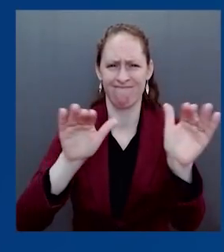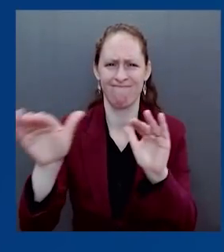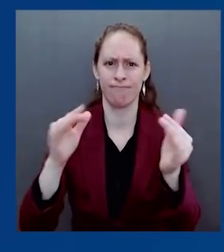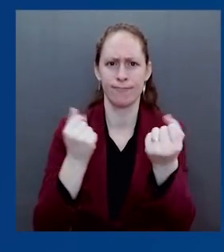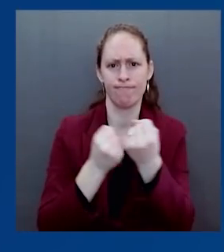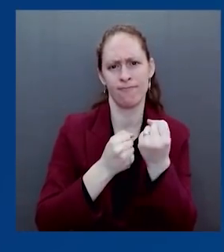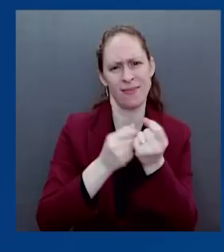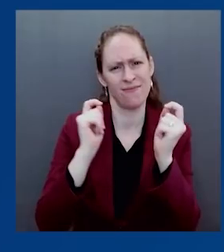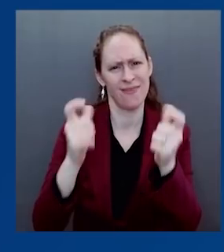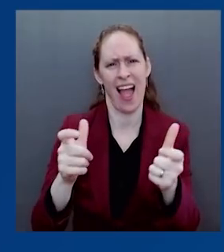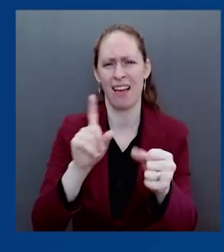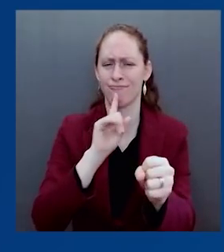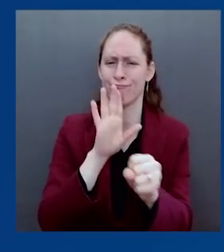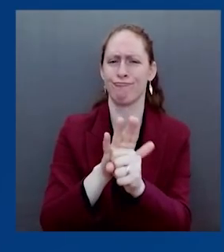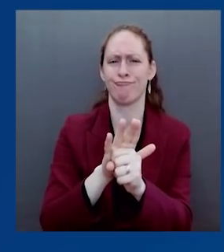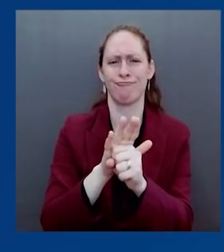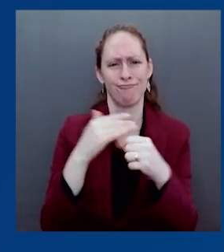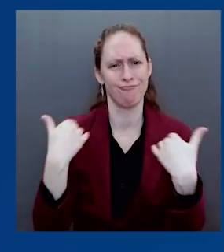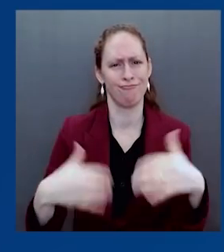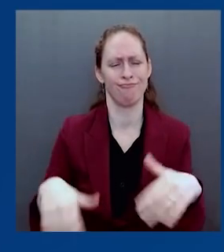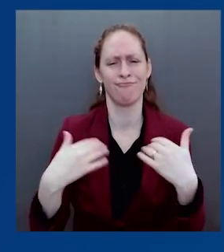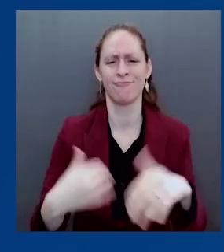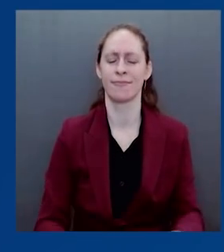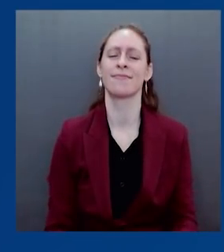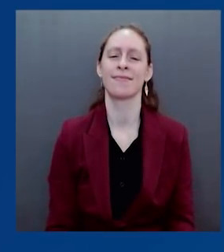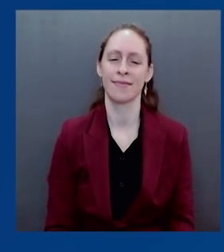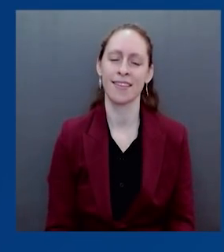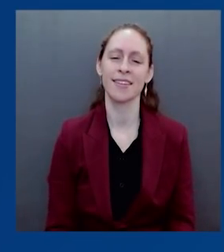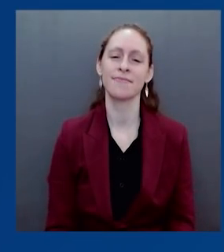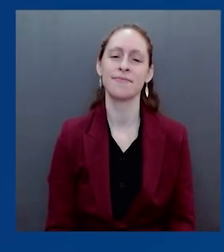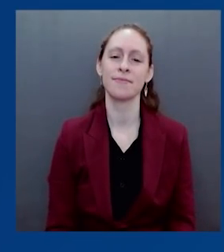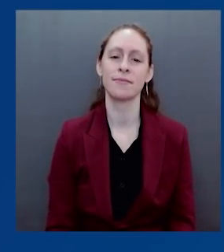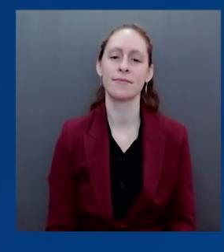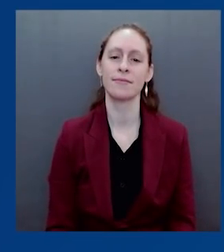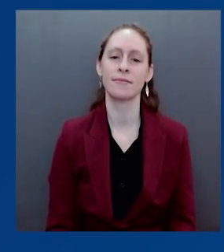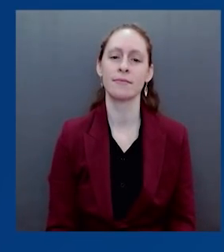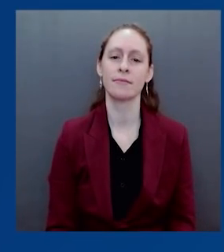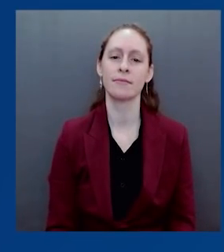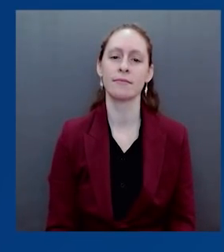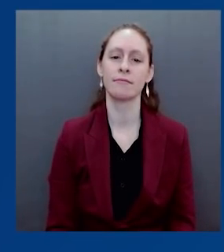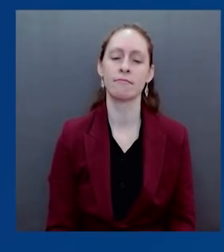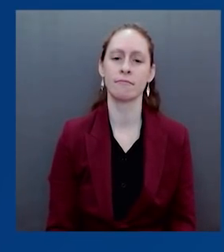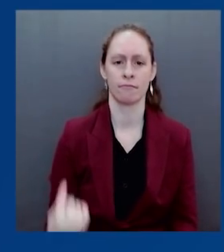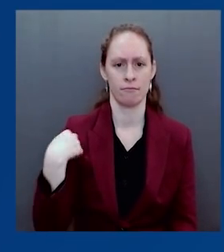The U.S. has now purchased 20 million treatment courses. Working closely with Pfizer,